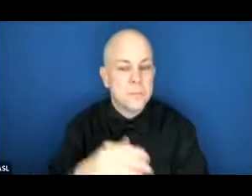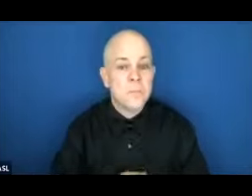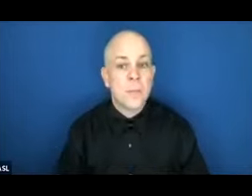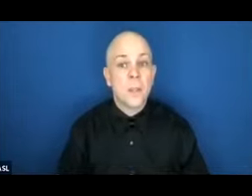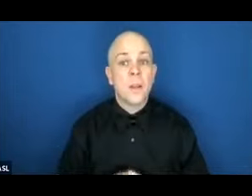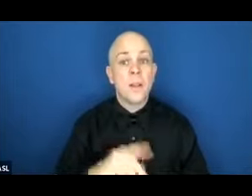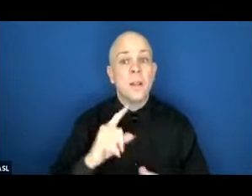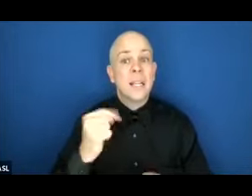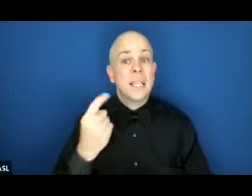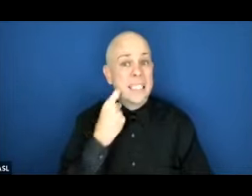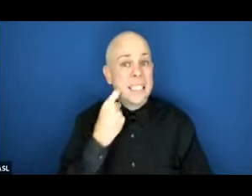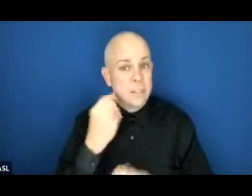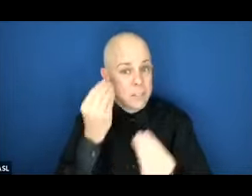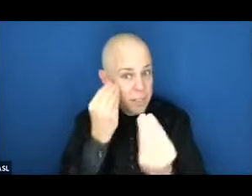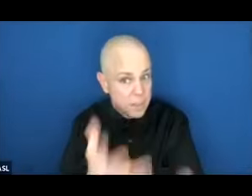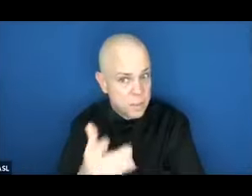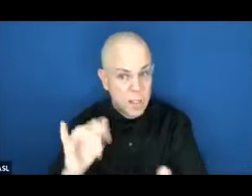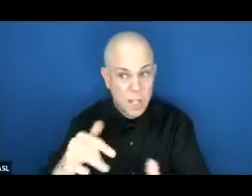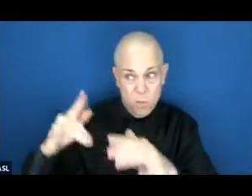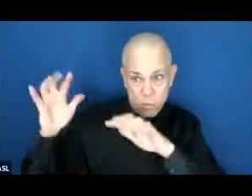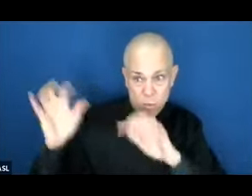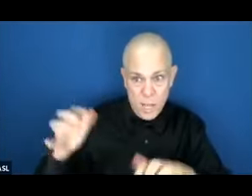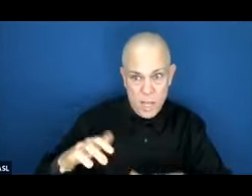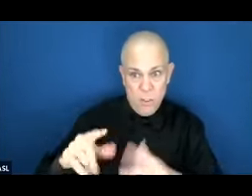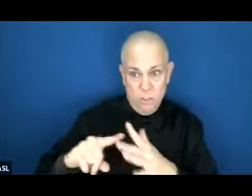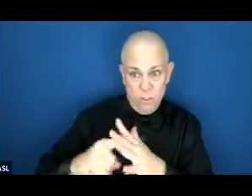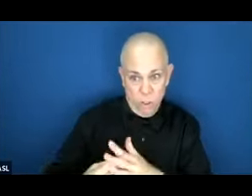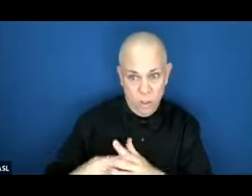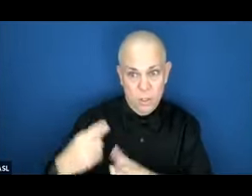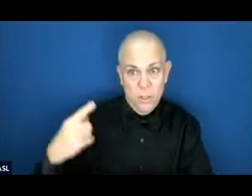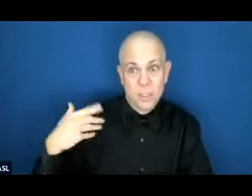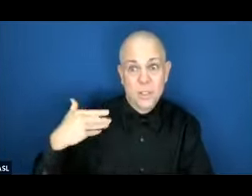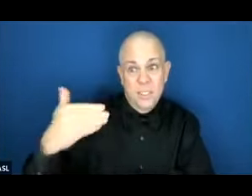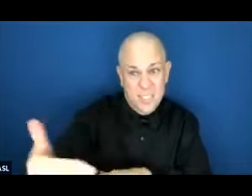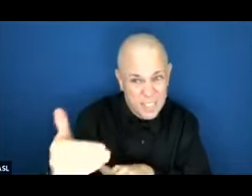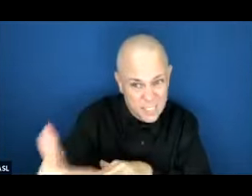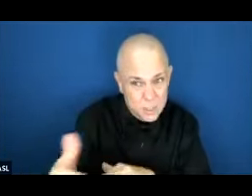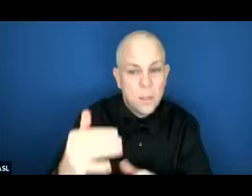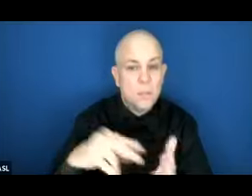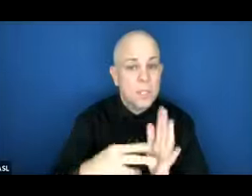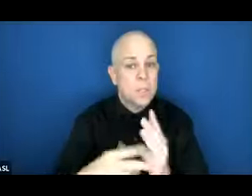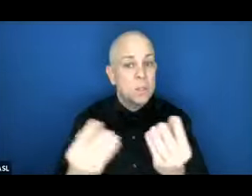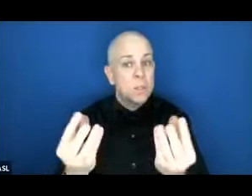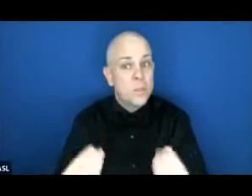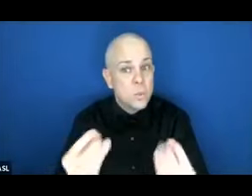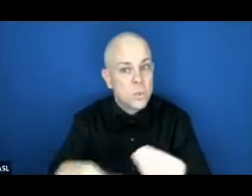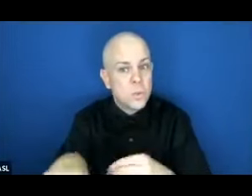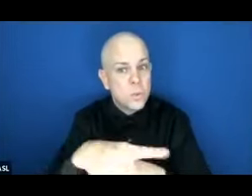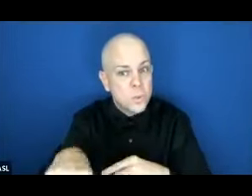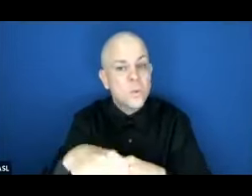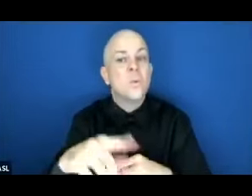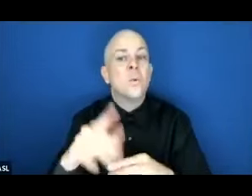very nicely and that'll keep those out of play in the fire behavior however the larger fuels they don't take up the moisture as